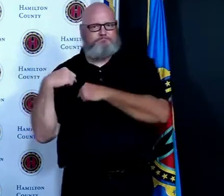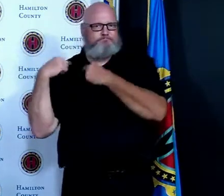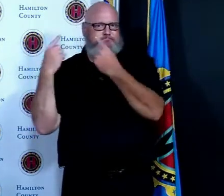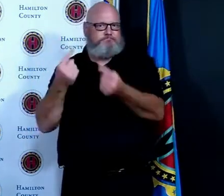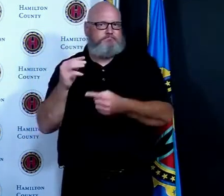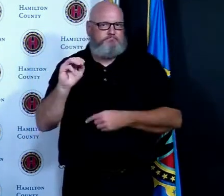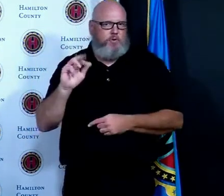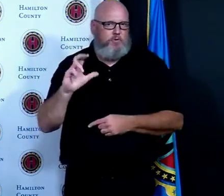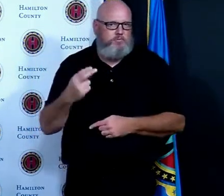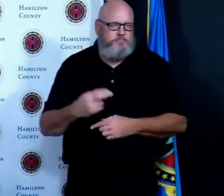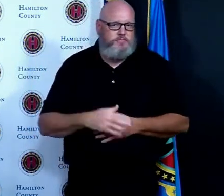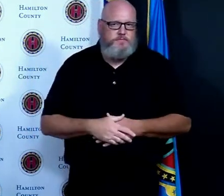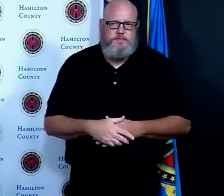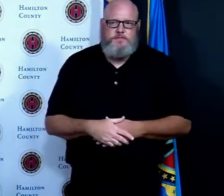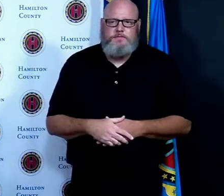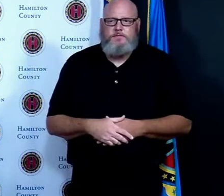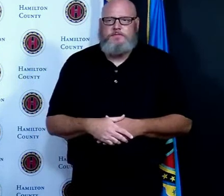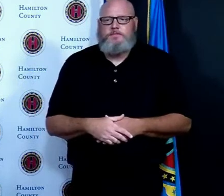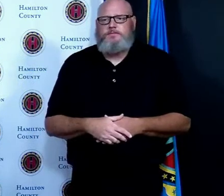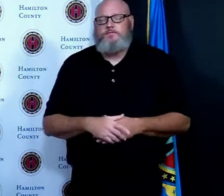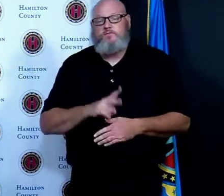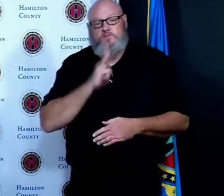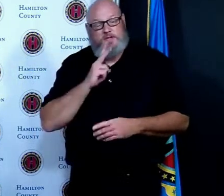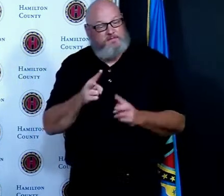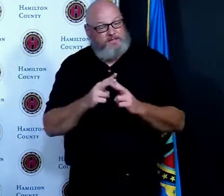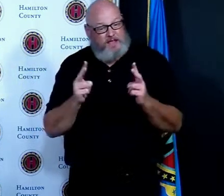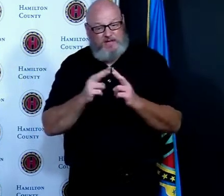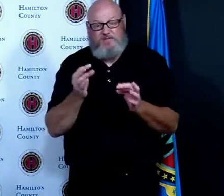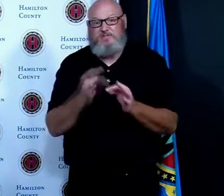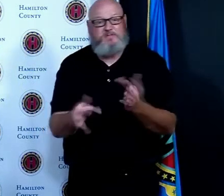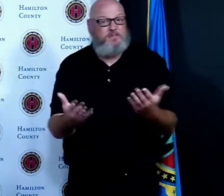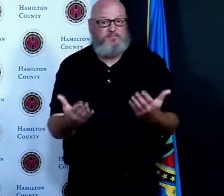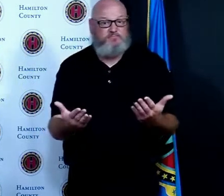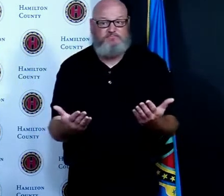simple things about whether or not you create a safe environment where everybody's wearing a mask